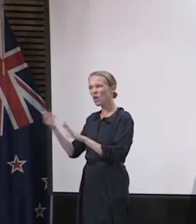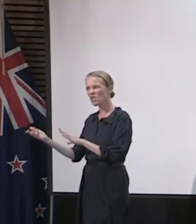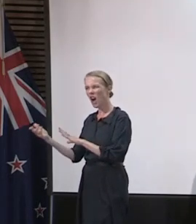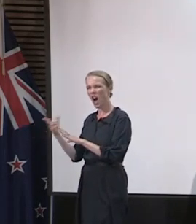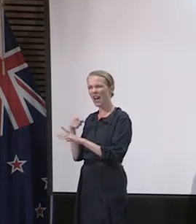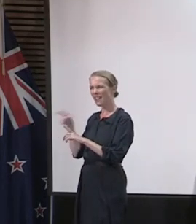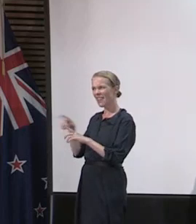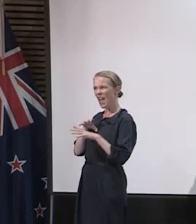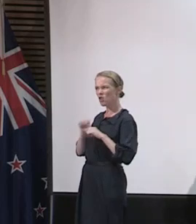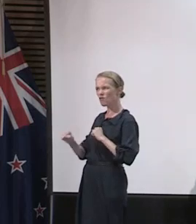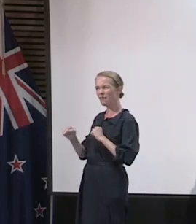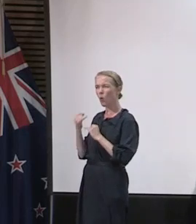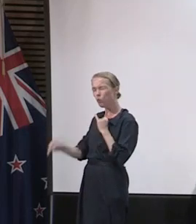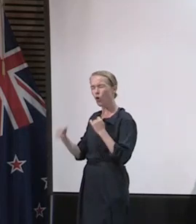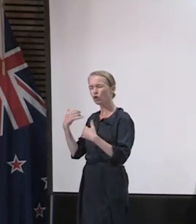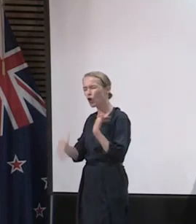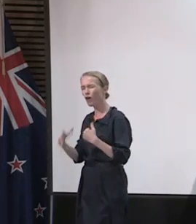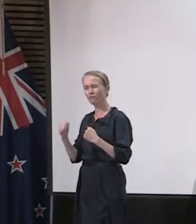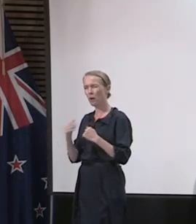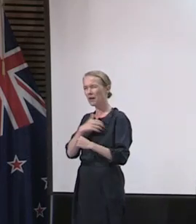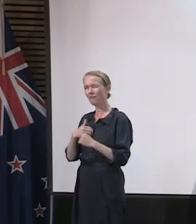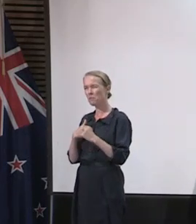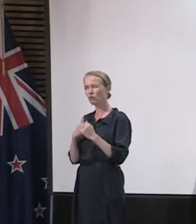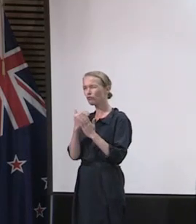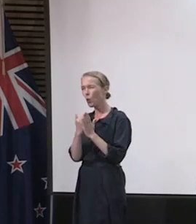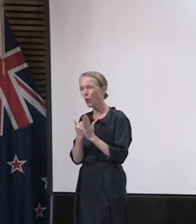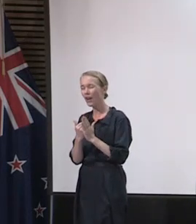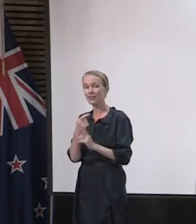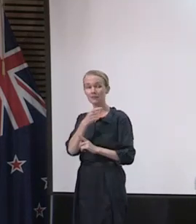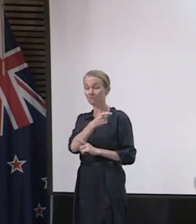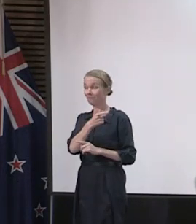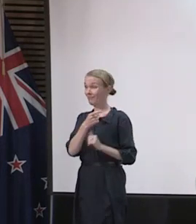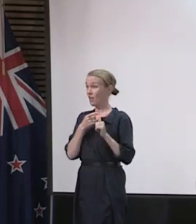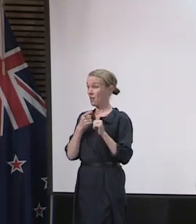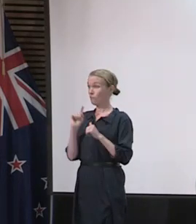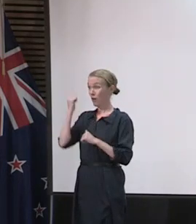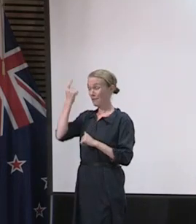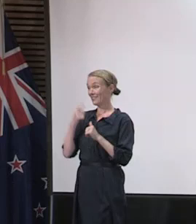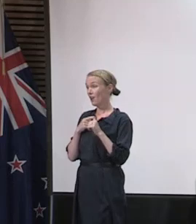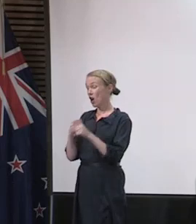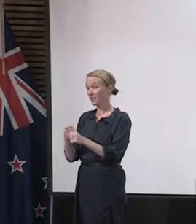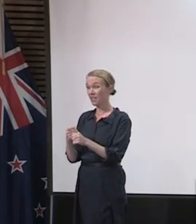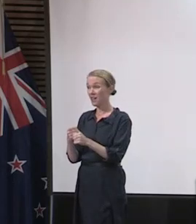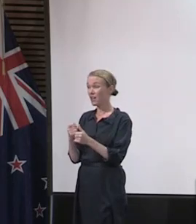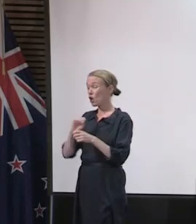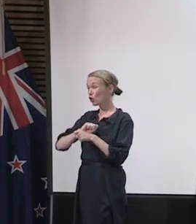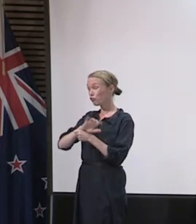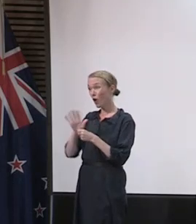grieving families? COVID-19 is causing hurt, immeasurable